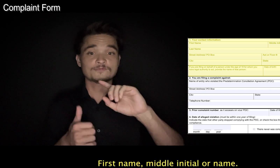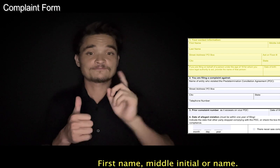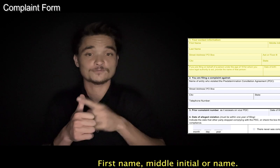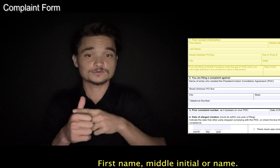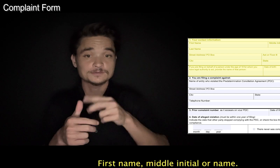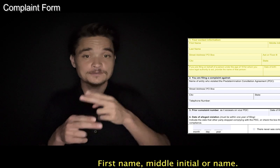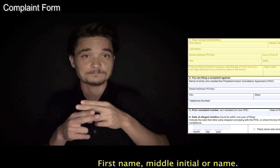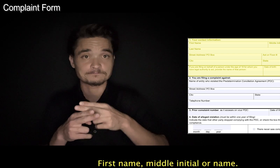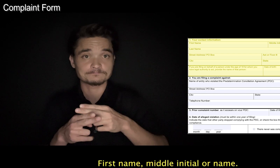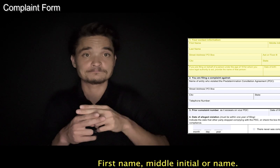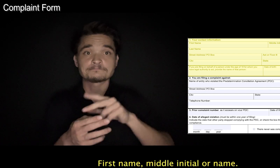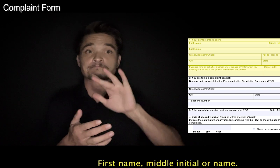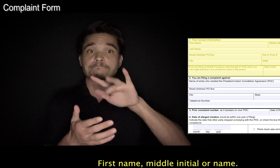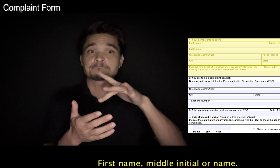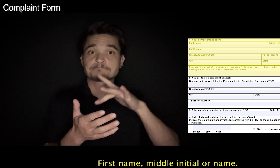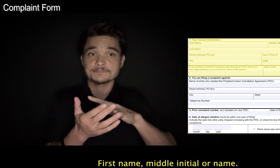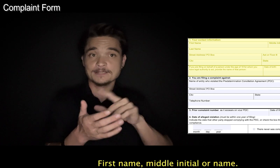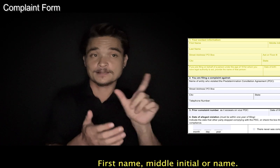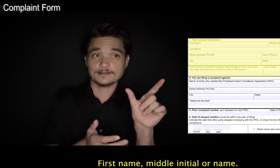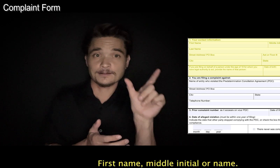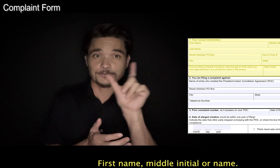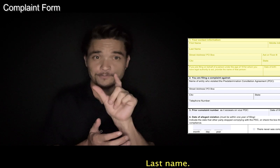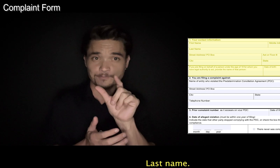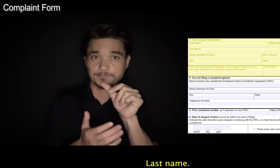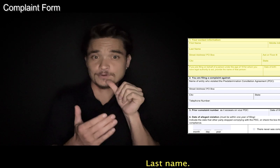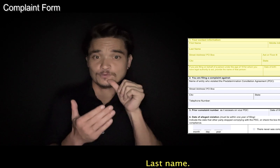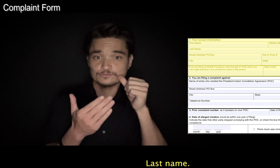First name, middle initial or name. Last name.